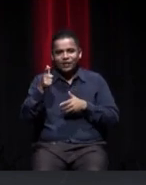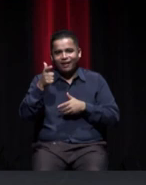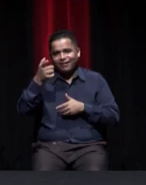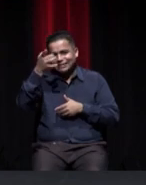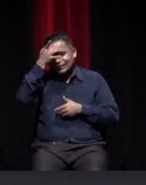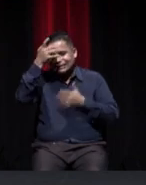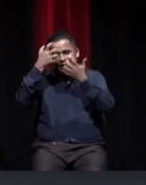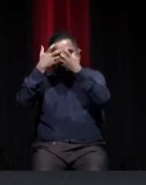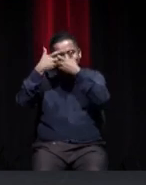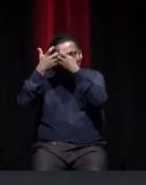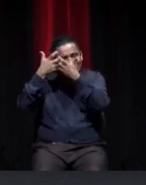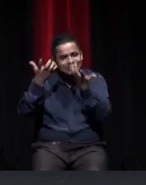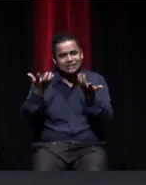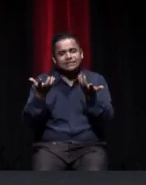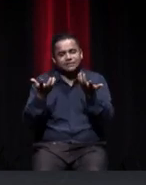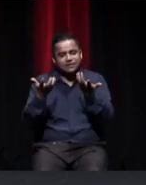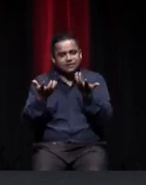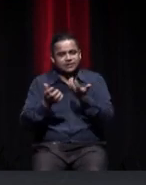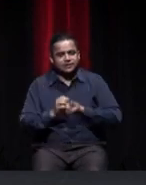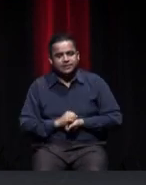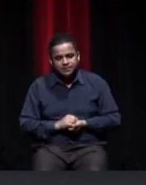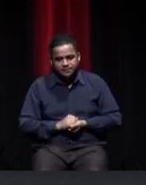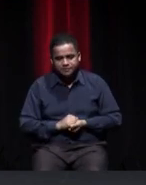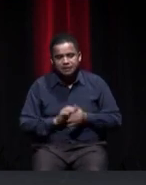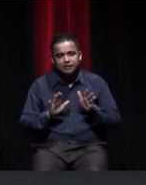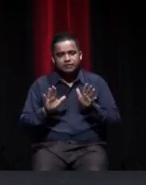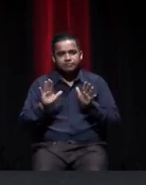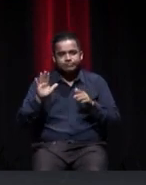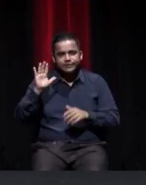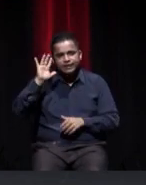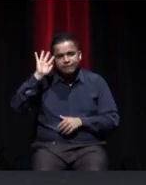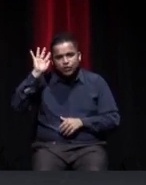they're becoming binary. Philosophy teaches us a little